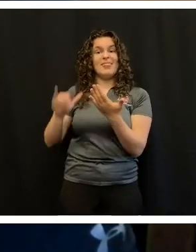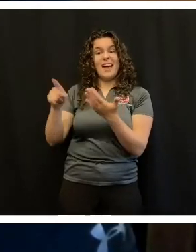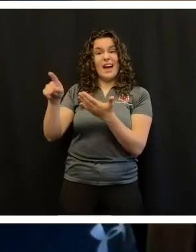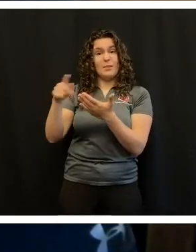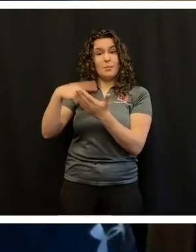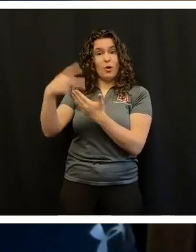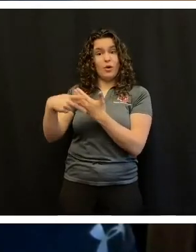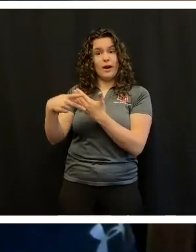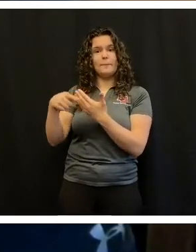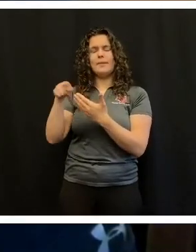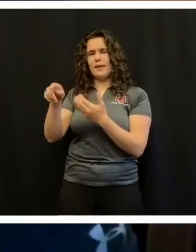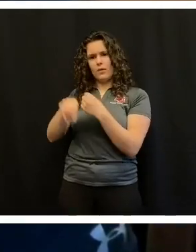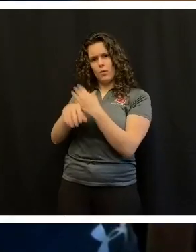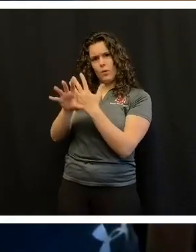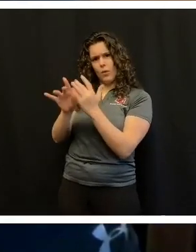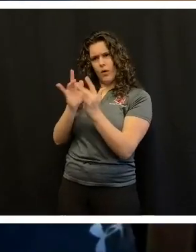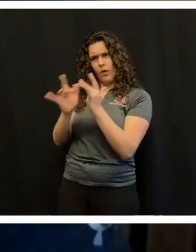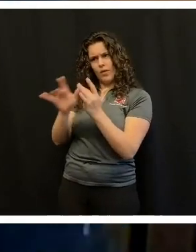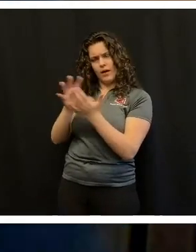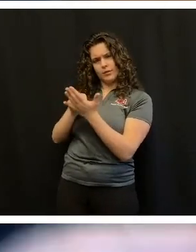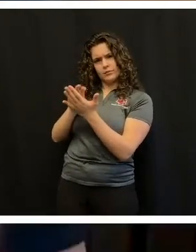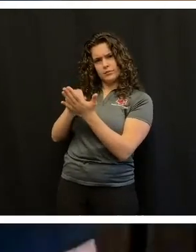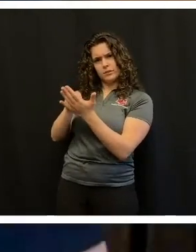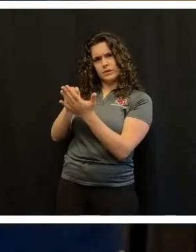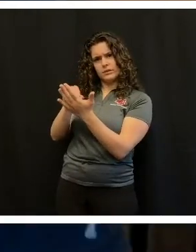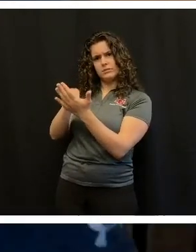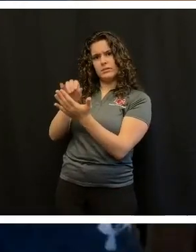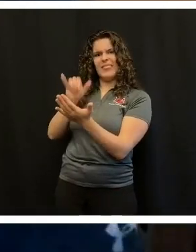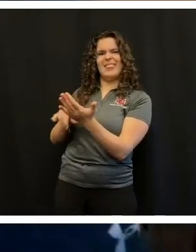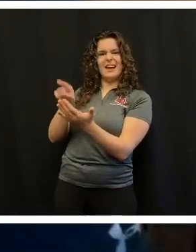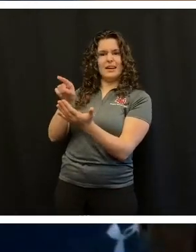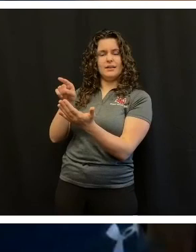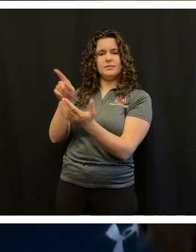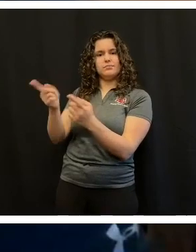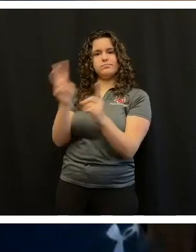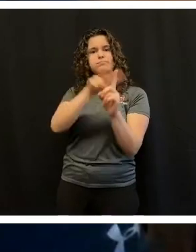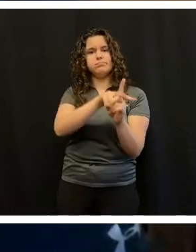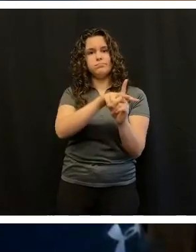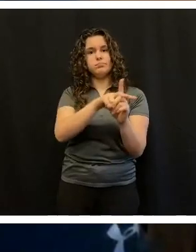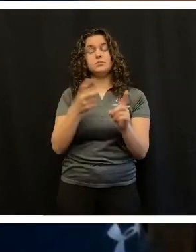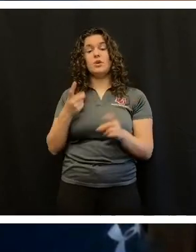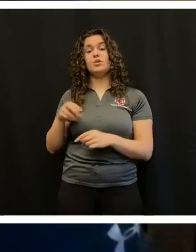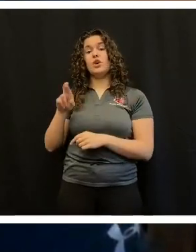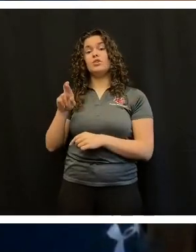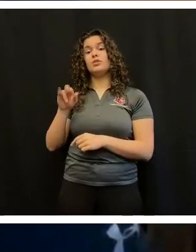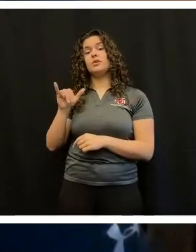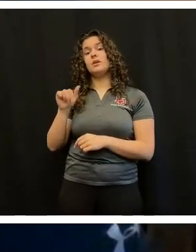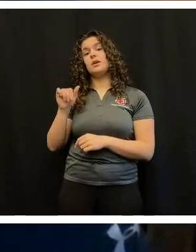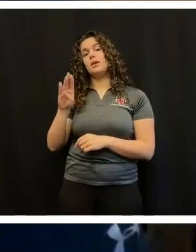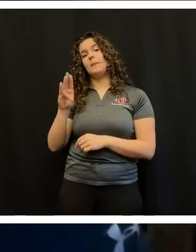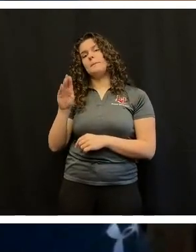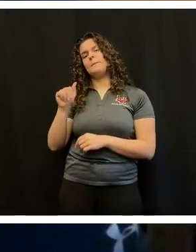in as online teachers. Dr. Ybarra said, "As soon as this happened,